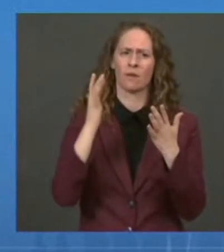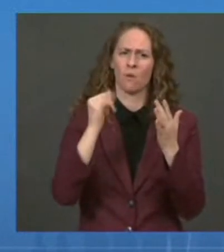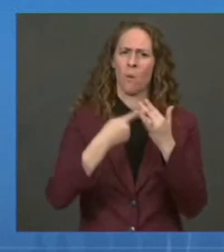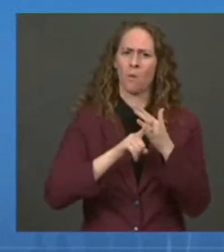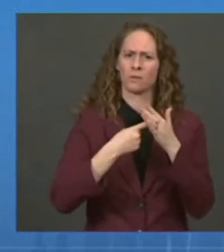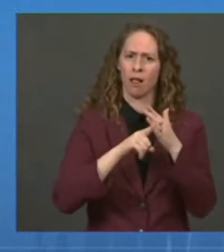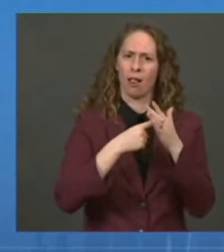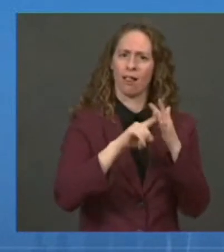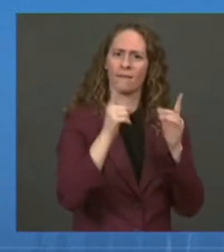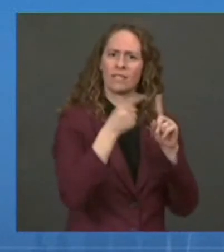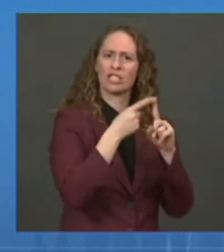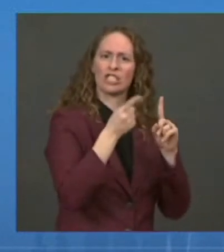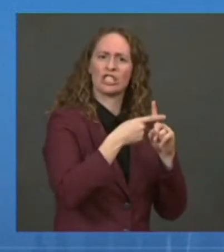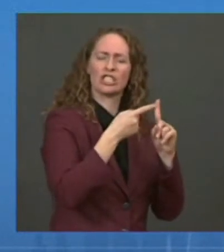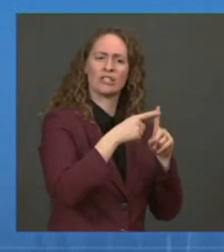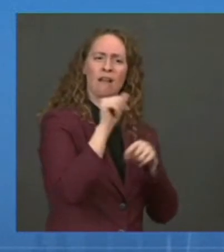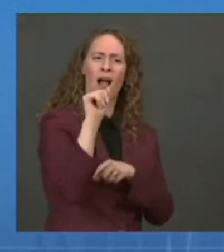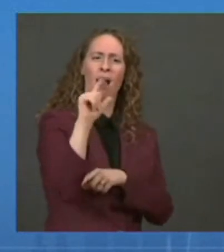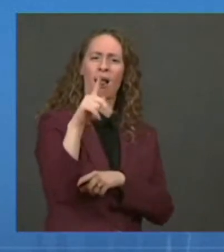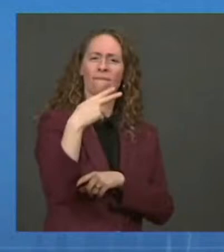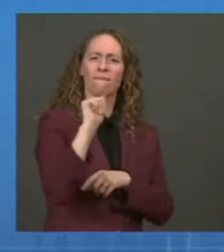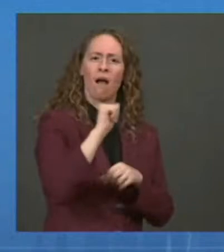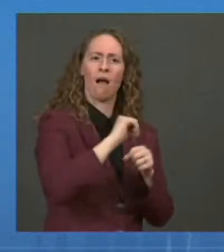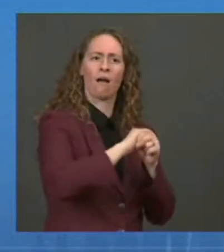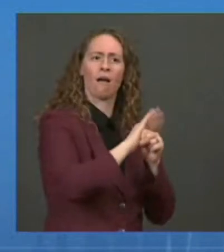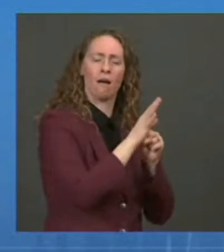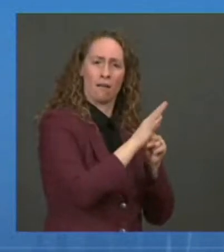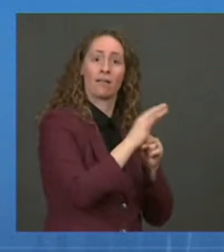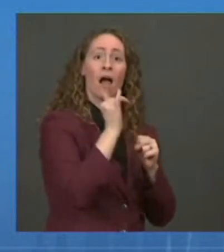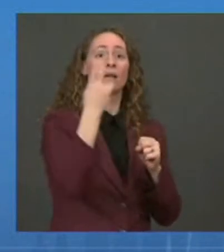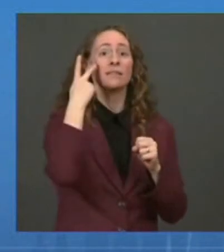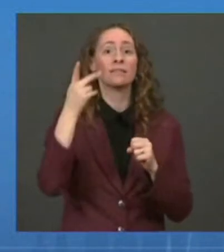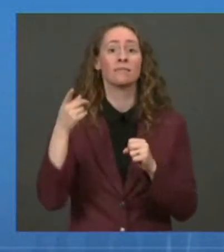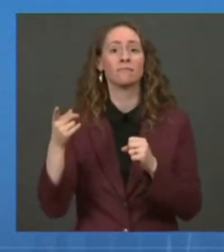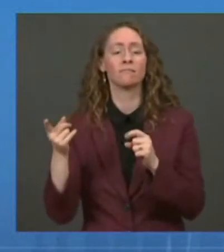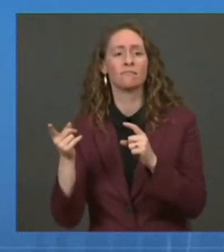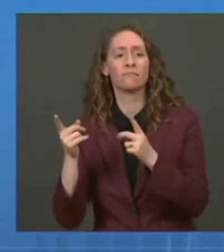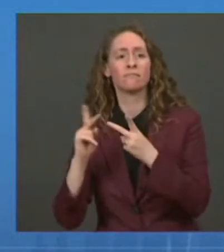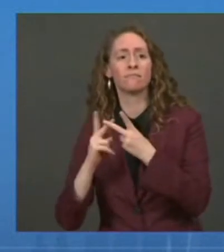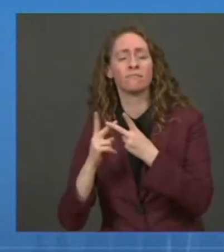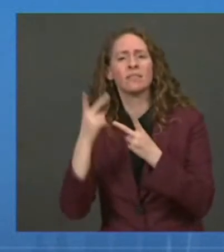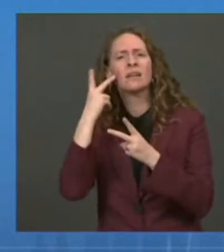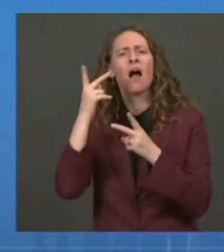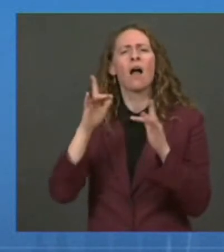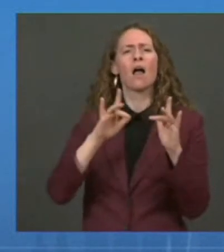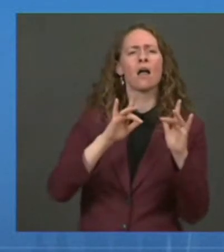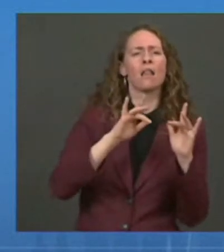ANCESTORIAL OR WUHAN STRAIN YET WHEN YOU LOOK ON THIS SLIDE OF THE EFFECTIVE BOOSTER IN THE